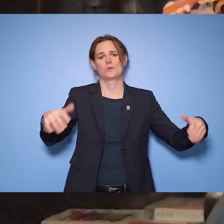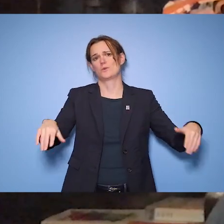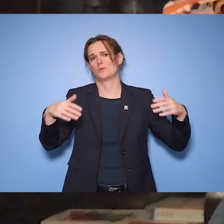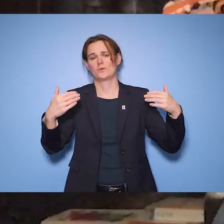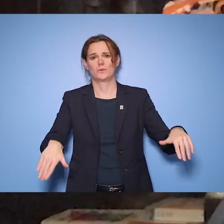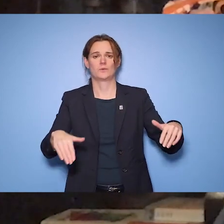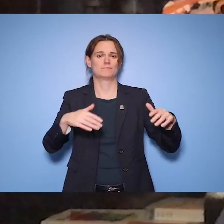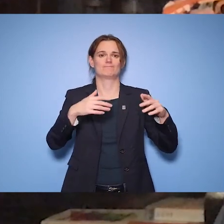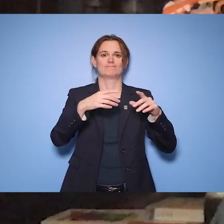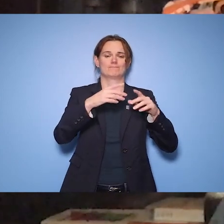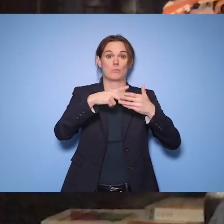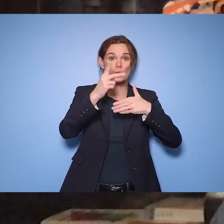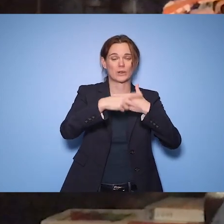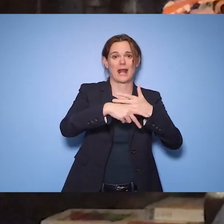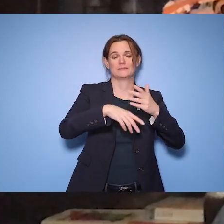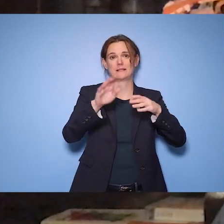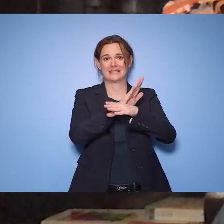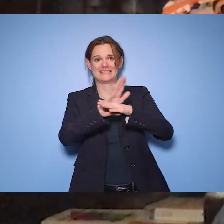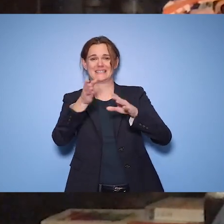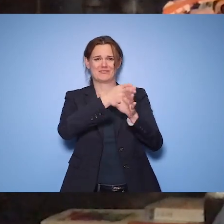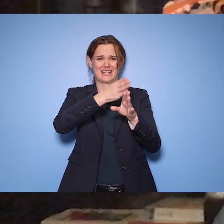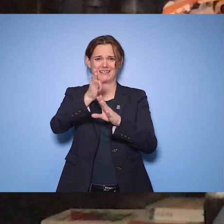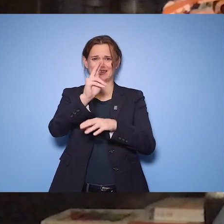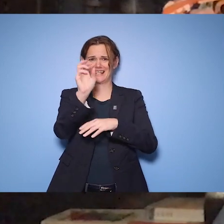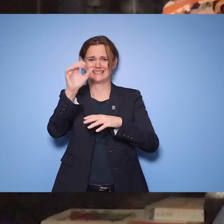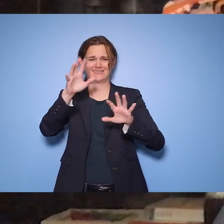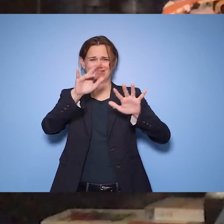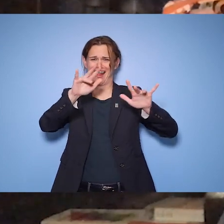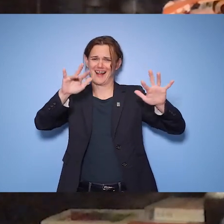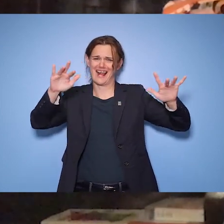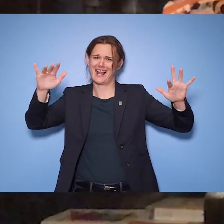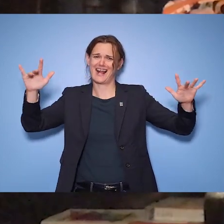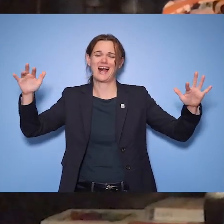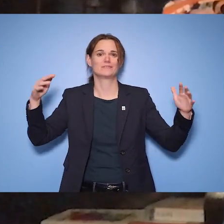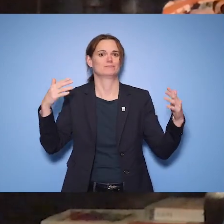diverse range of industries and programs that we have at the college. I find that working